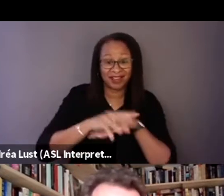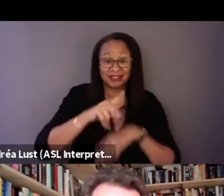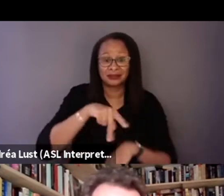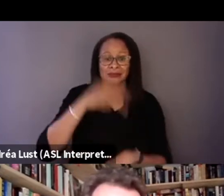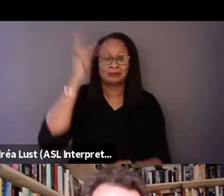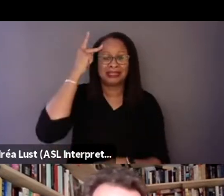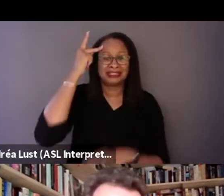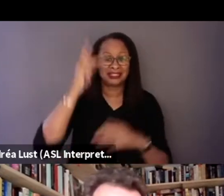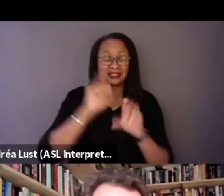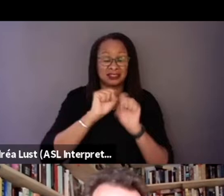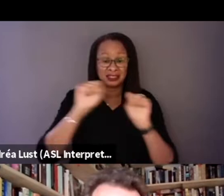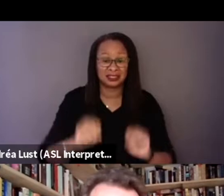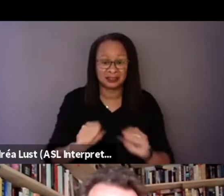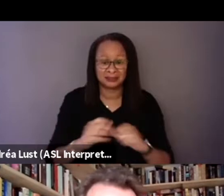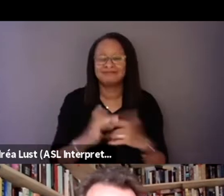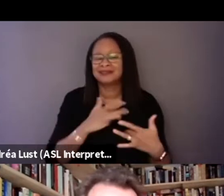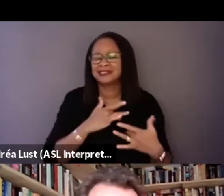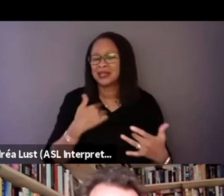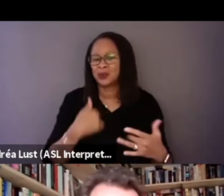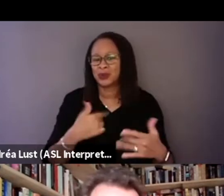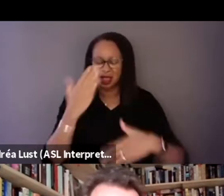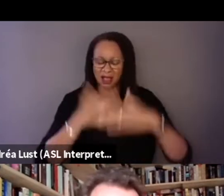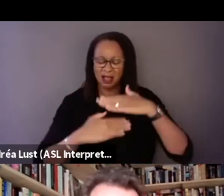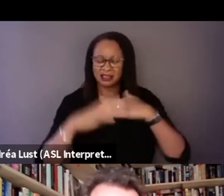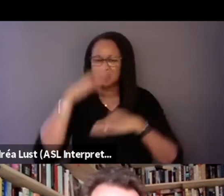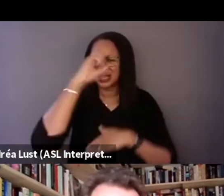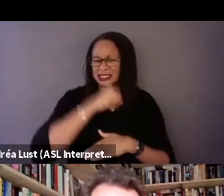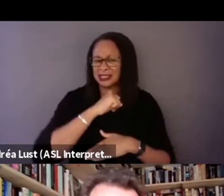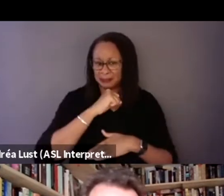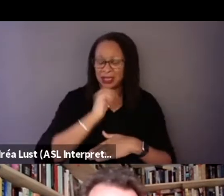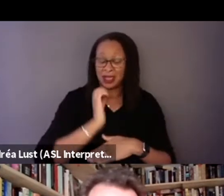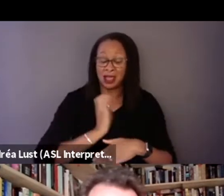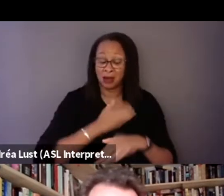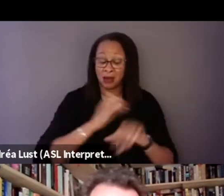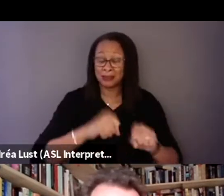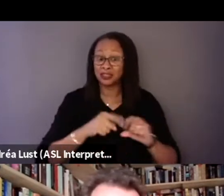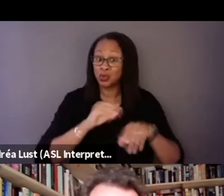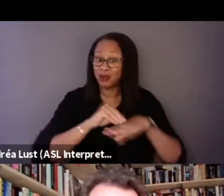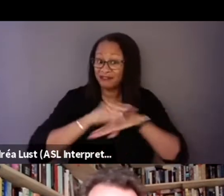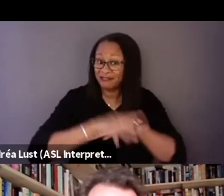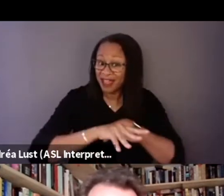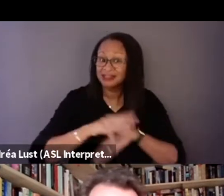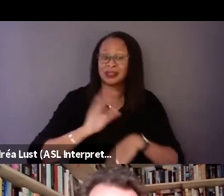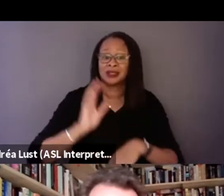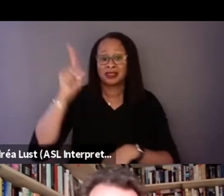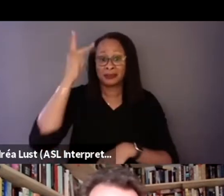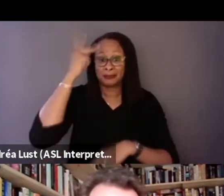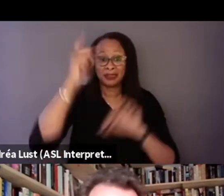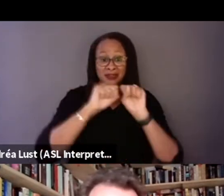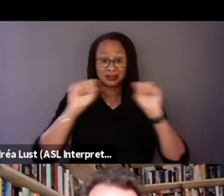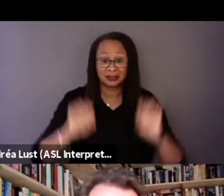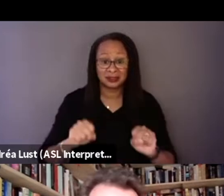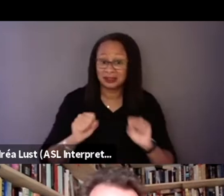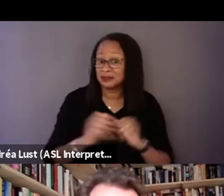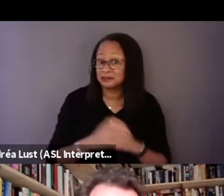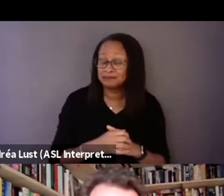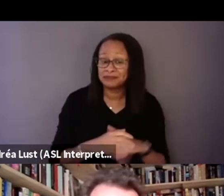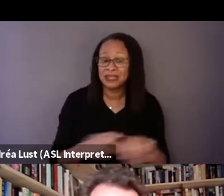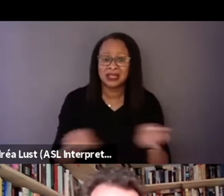We underestimate our capacity to affect the system as frustrating,